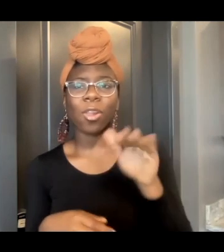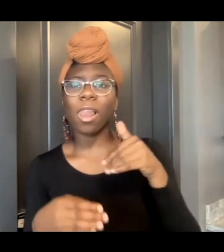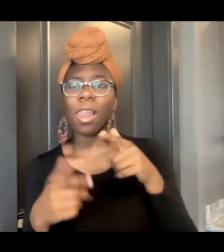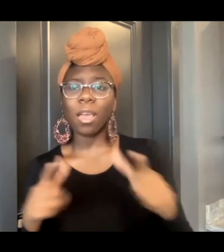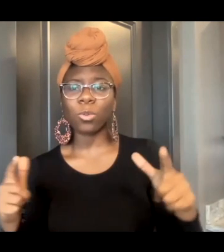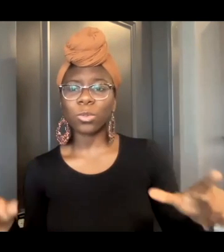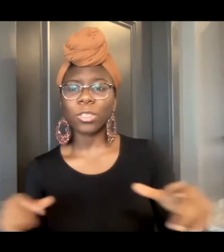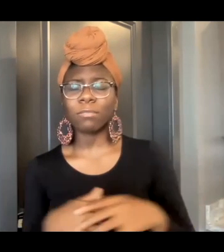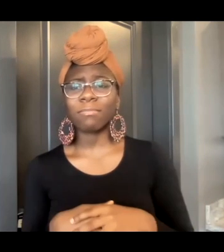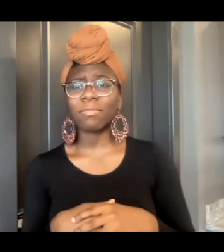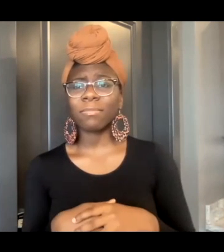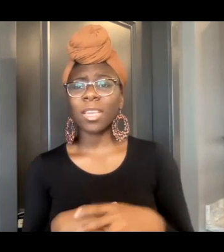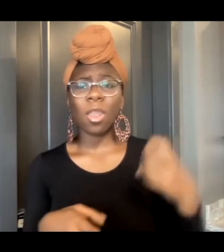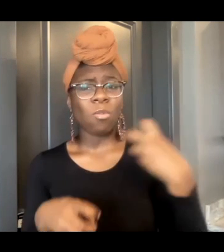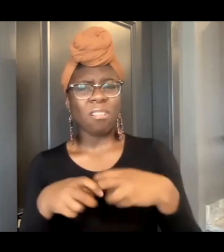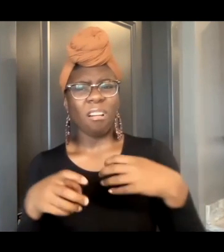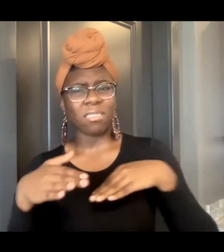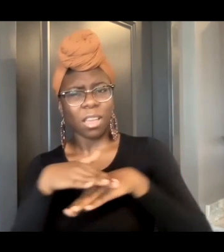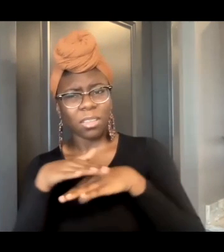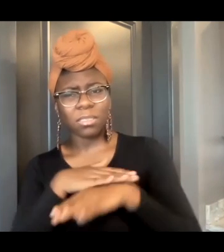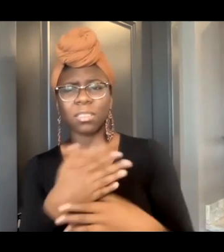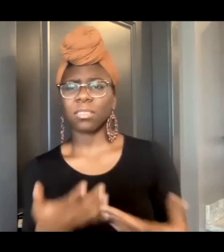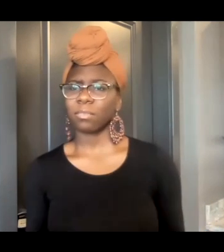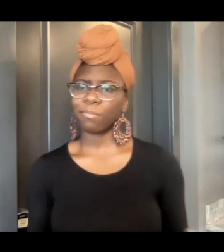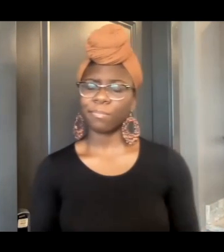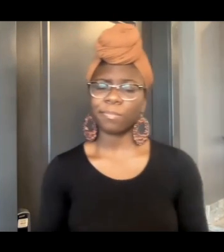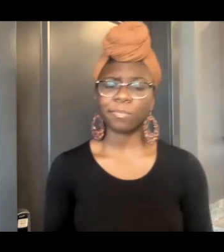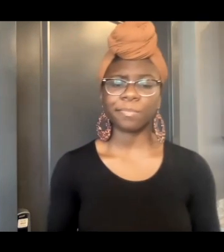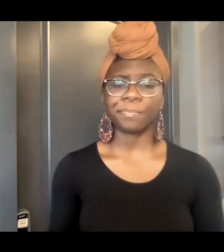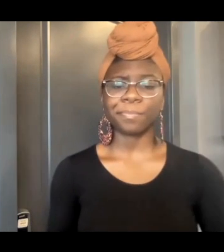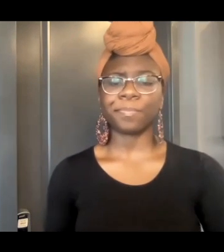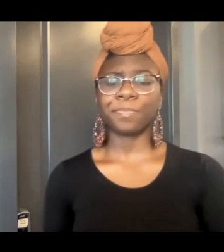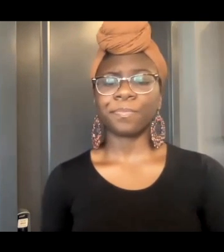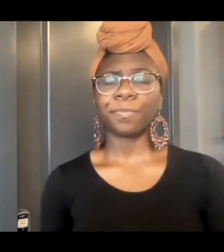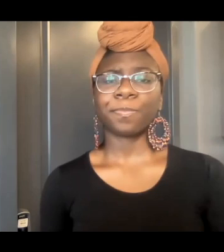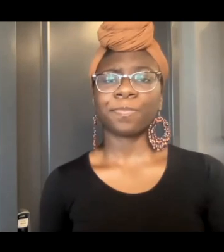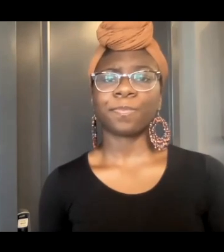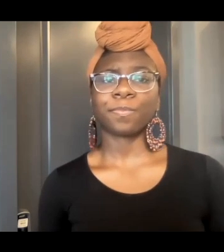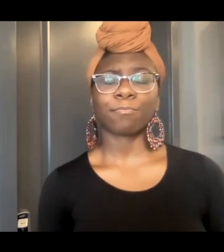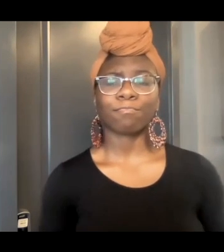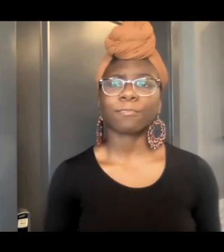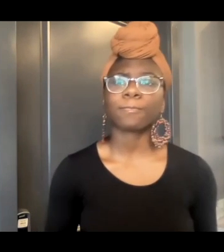understand, wasn't in their language, and difficult to access.